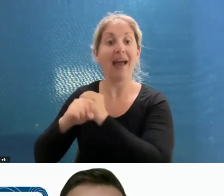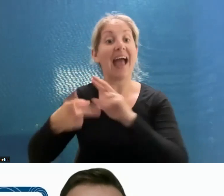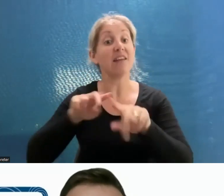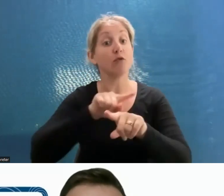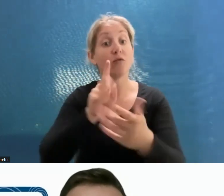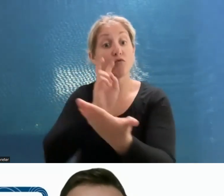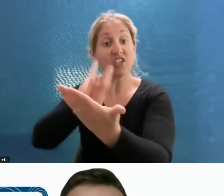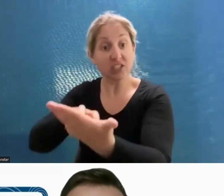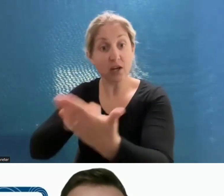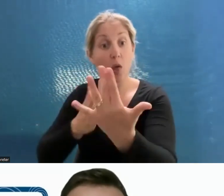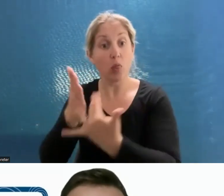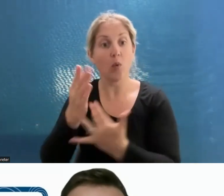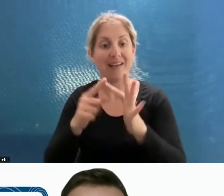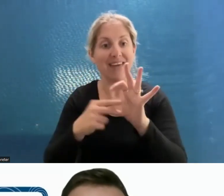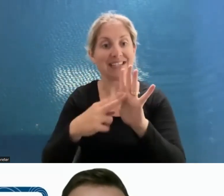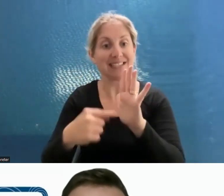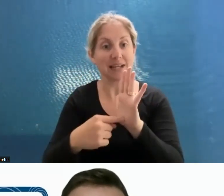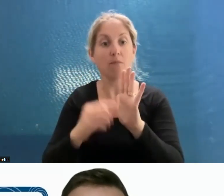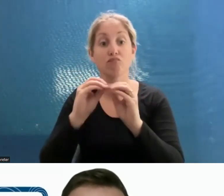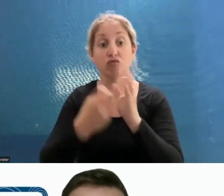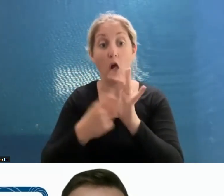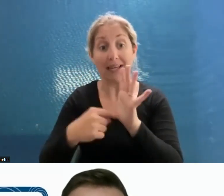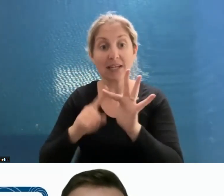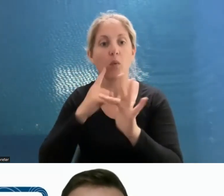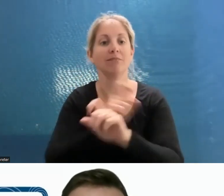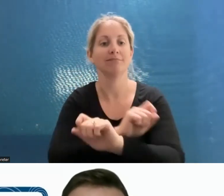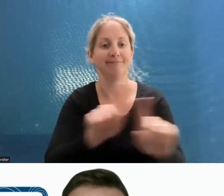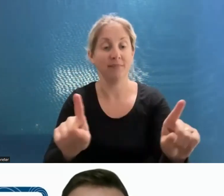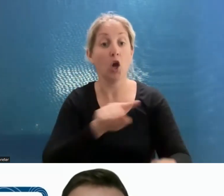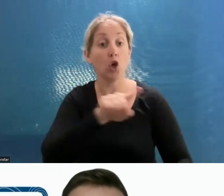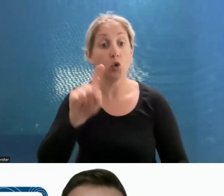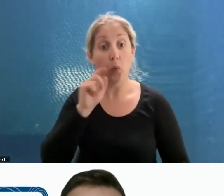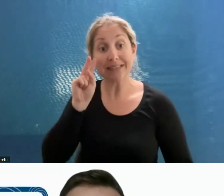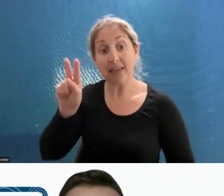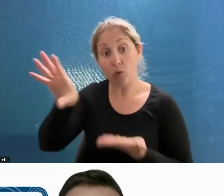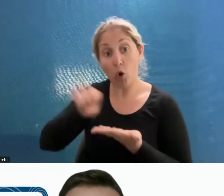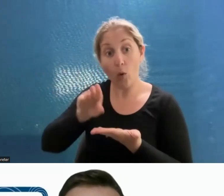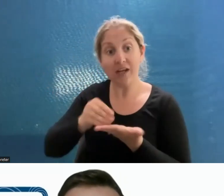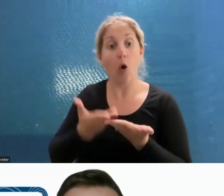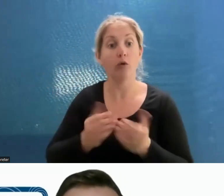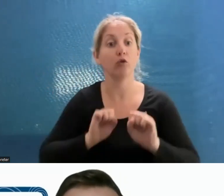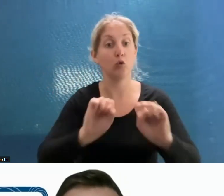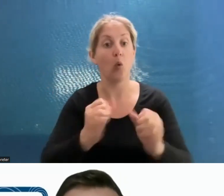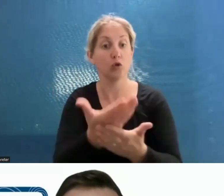A recording of this webinar will be available on the Your Story Facebook page and added